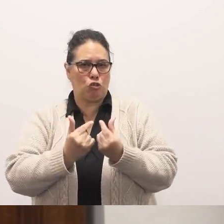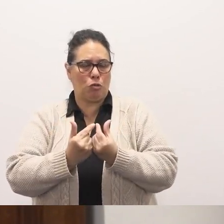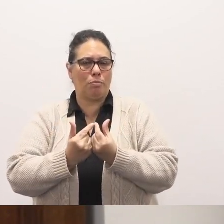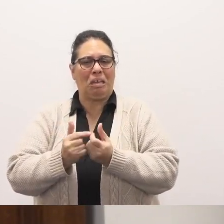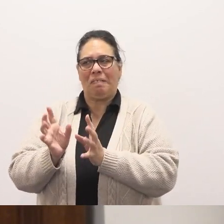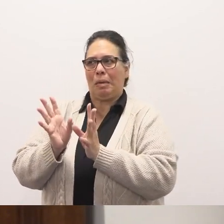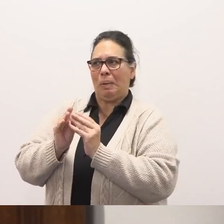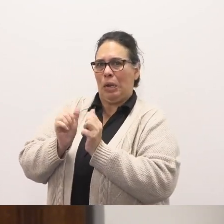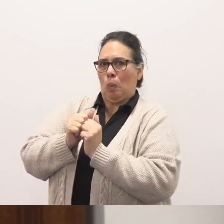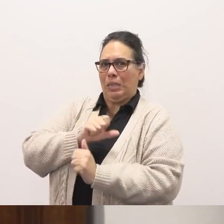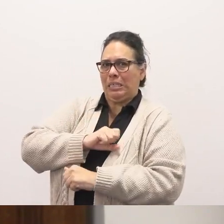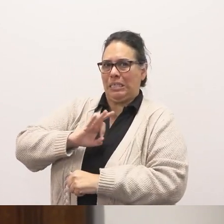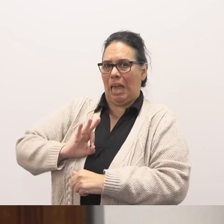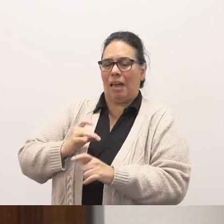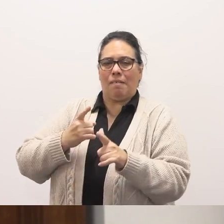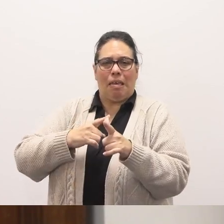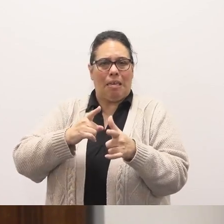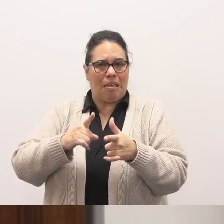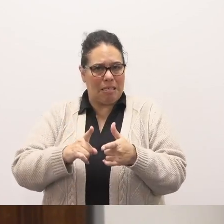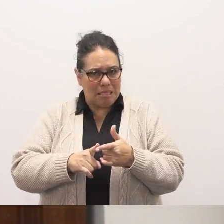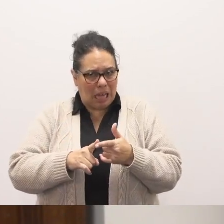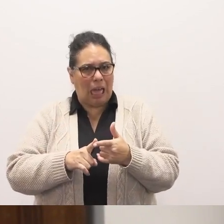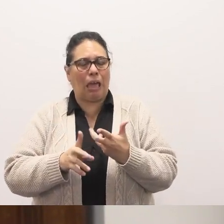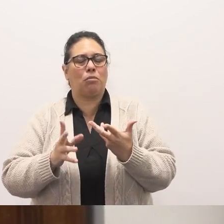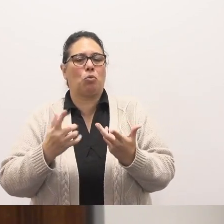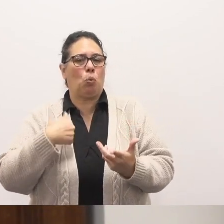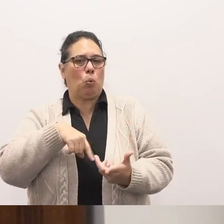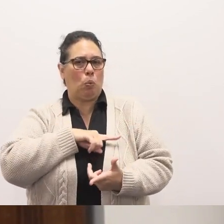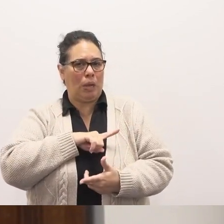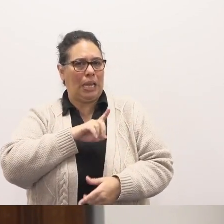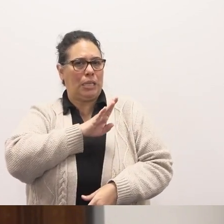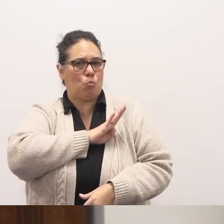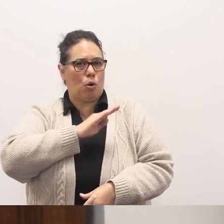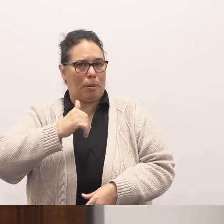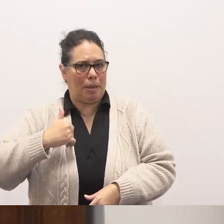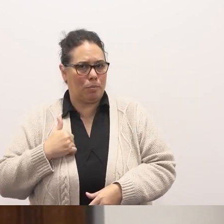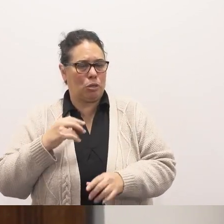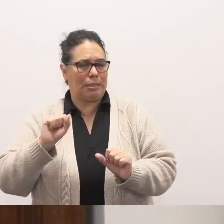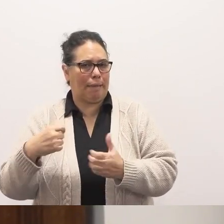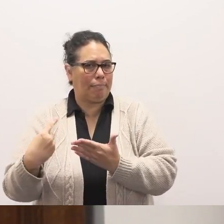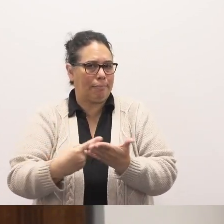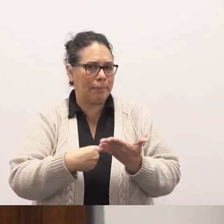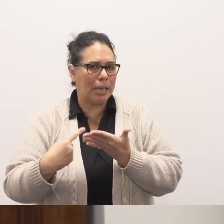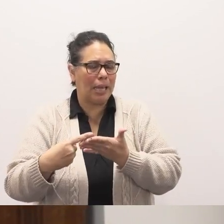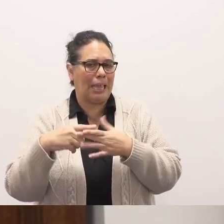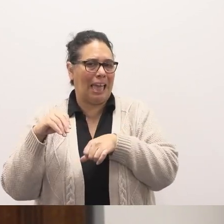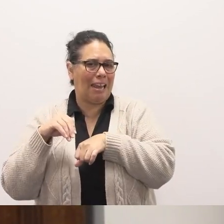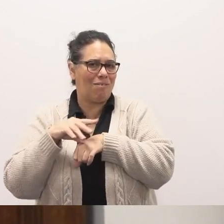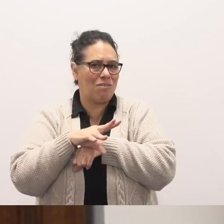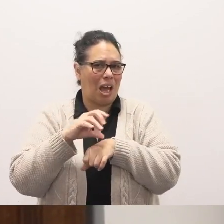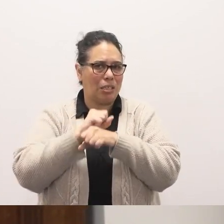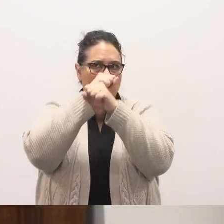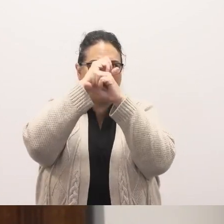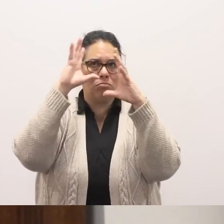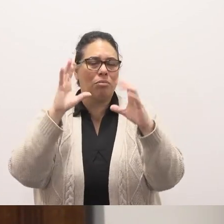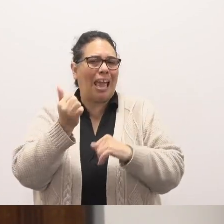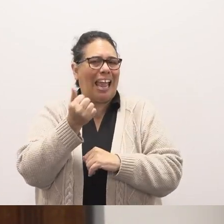so that we as Board Members can discuss together and advise Dr. Baker of any relevant discussions